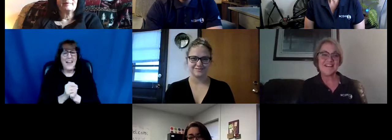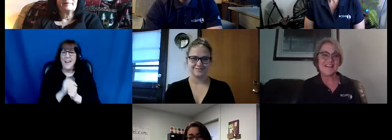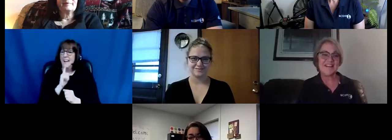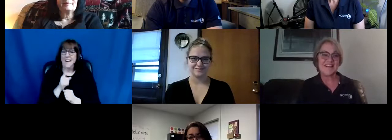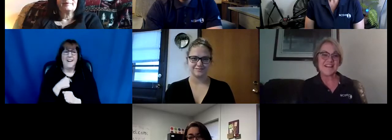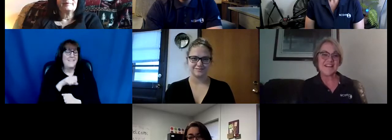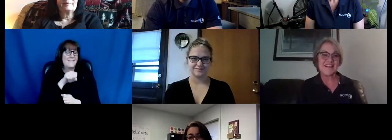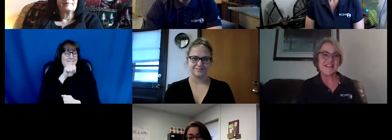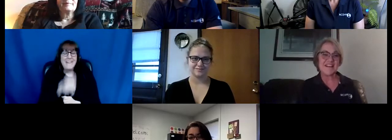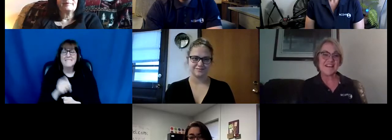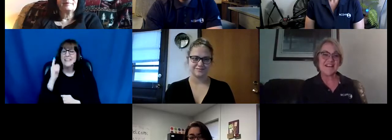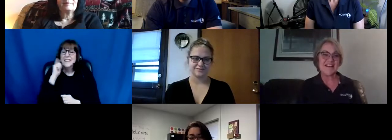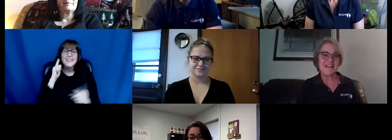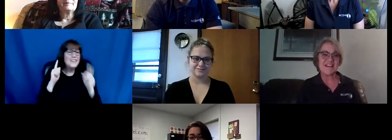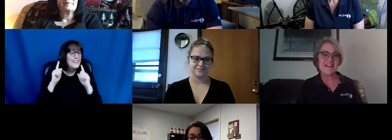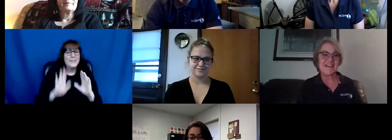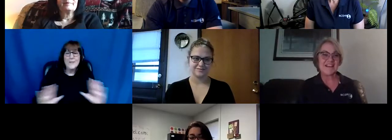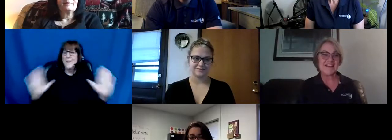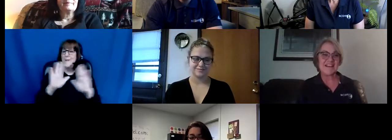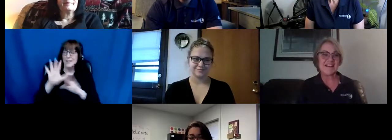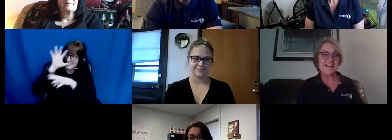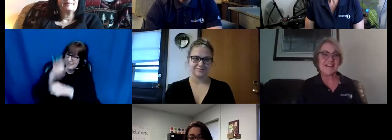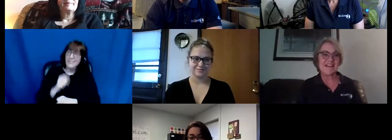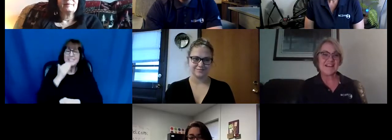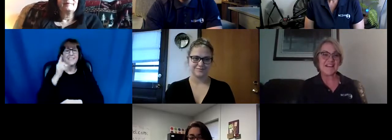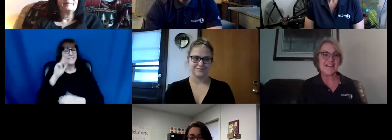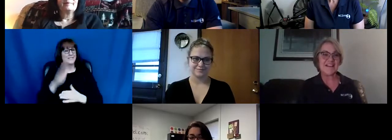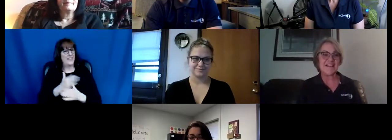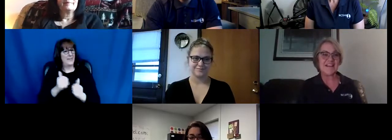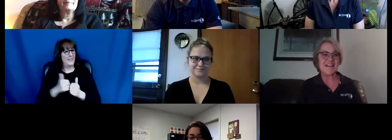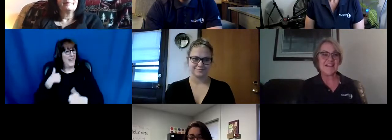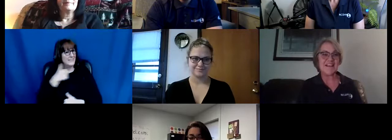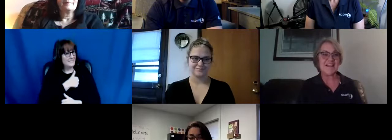about all of your traditions. Thank you for sharing those with us and I want to say thank